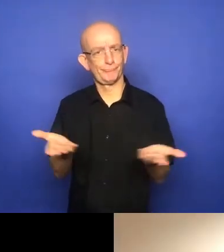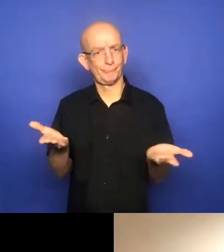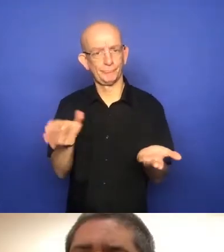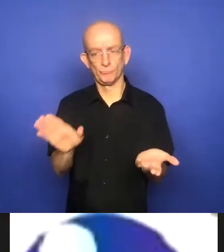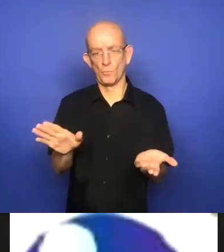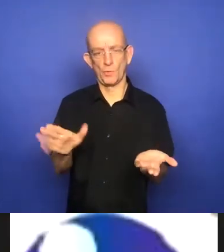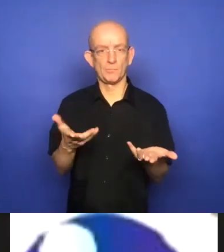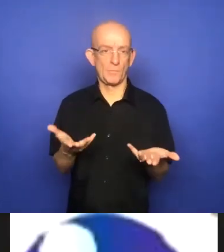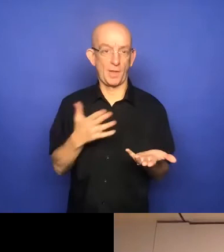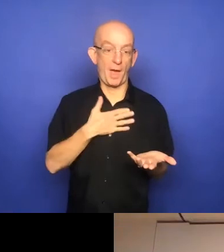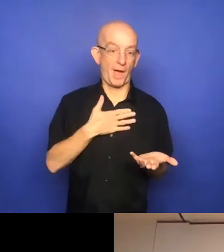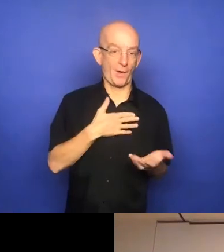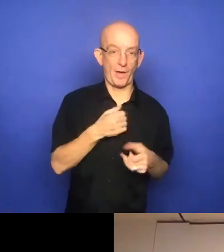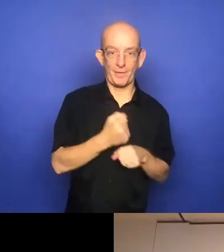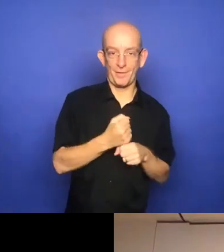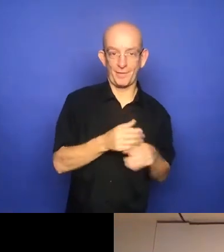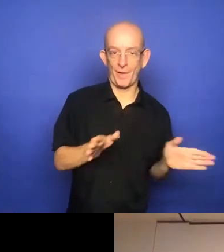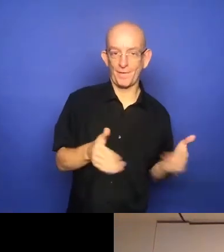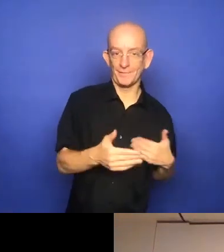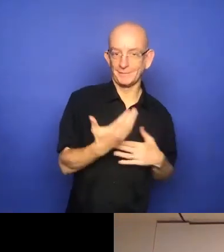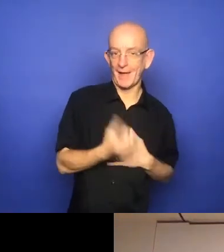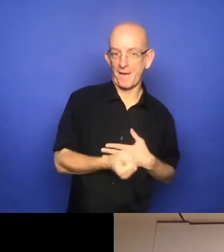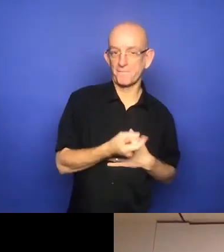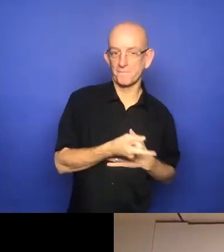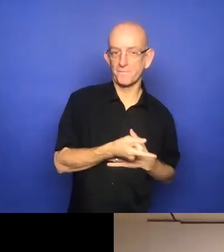dissemination of these tools at least from our office